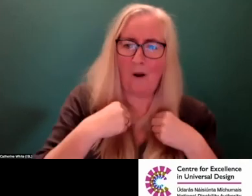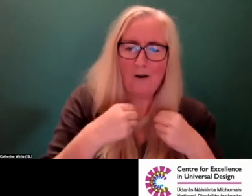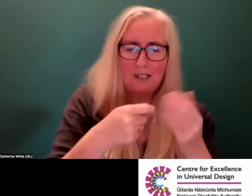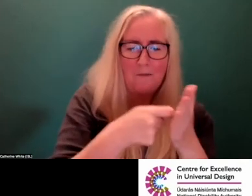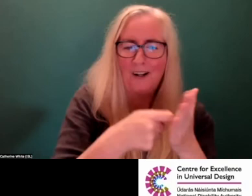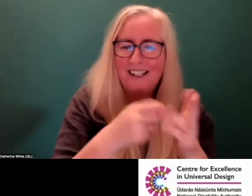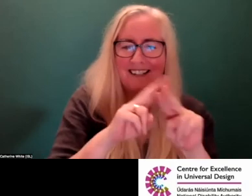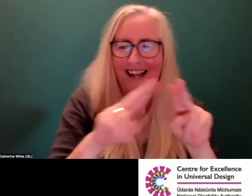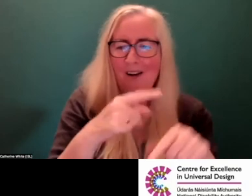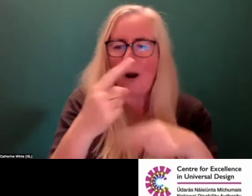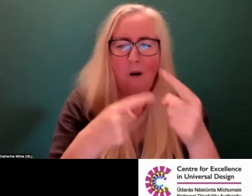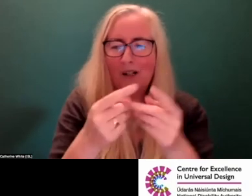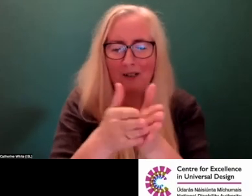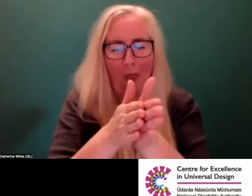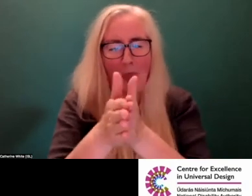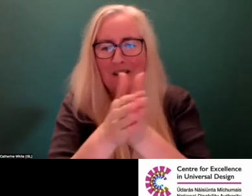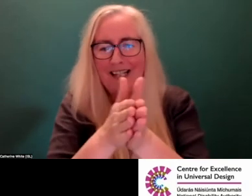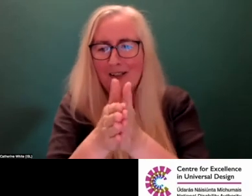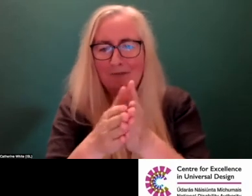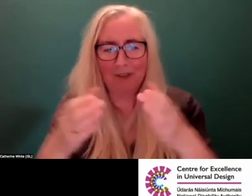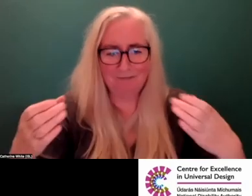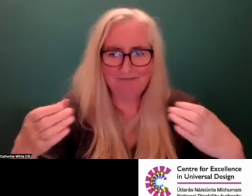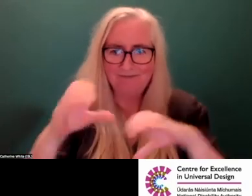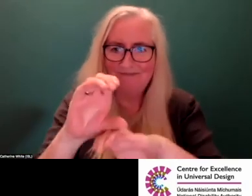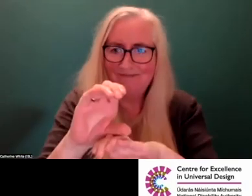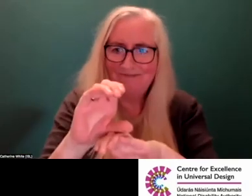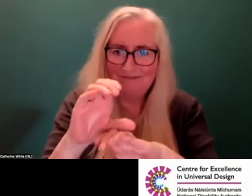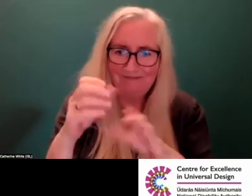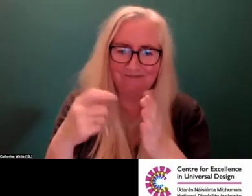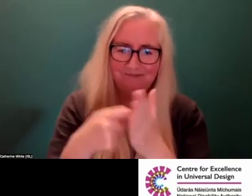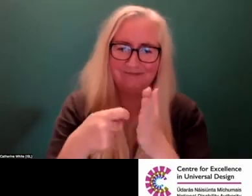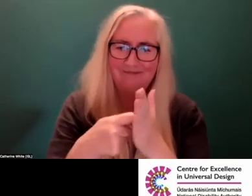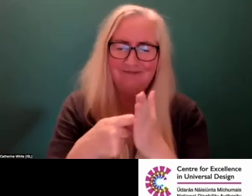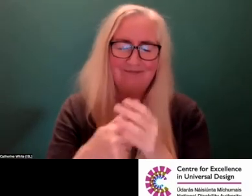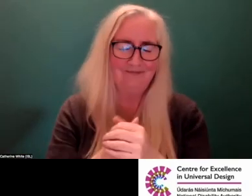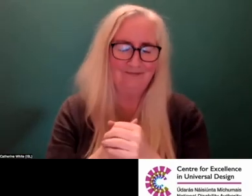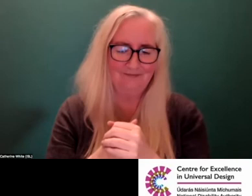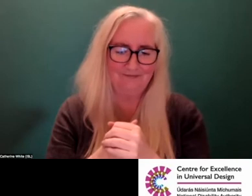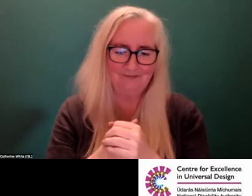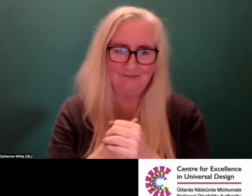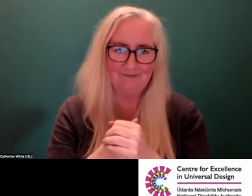So there's not always an enthusiasm to loosen them up to be able to